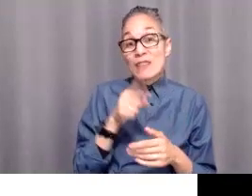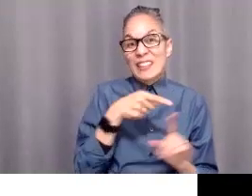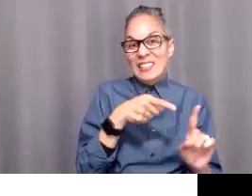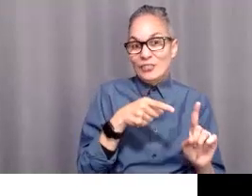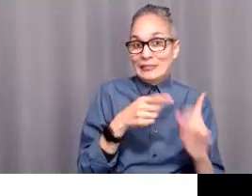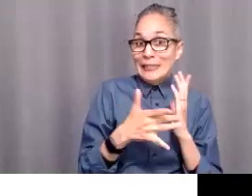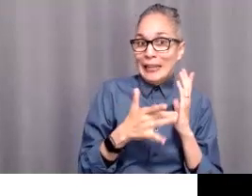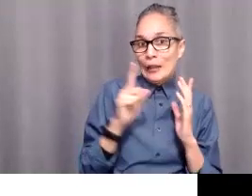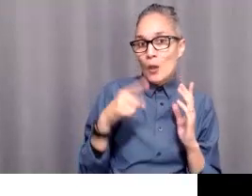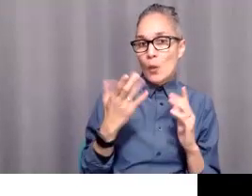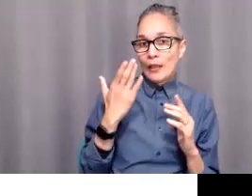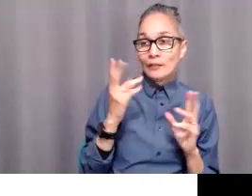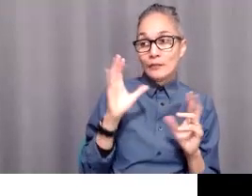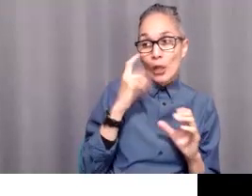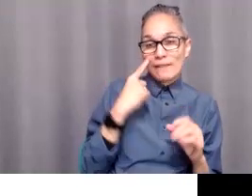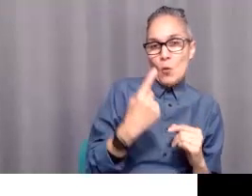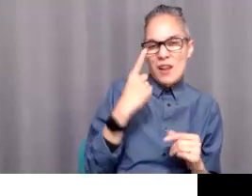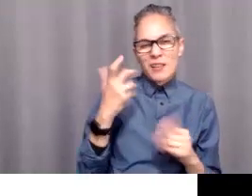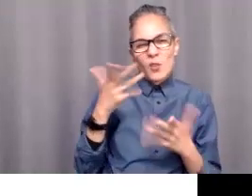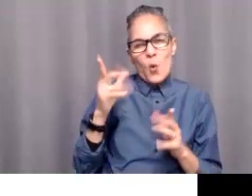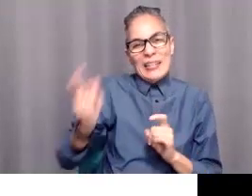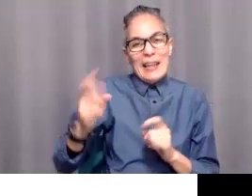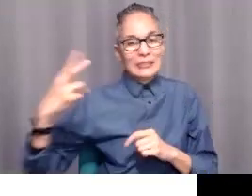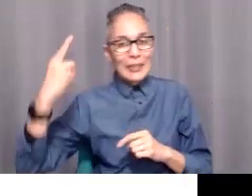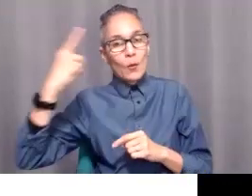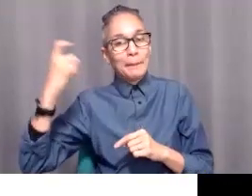because she kind of gave us as a default the first one.